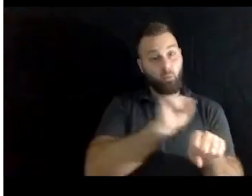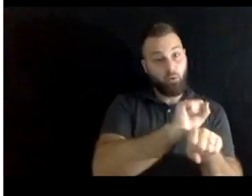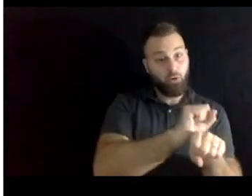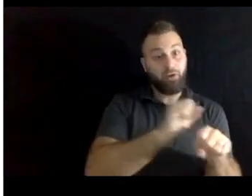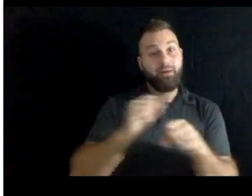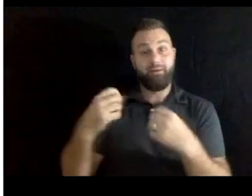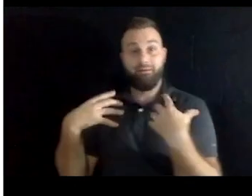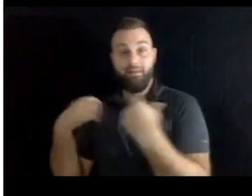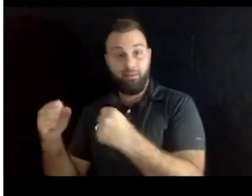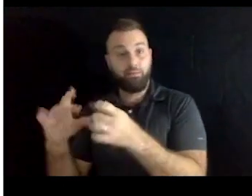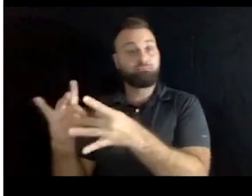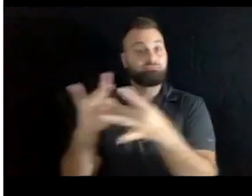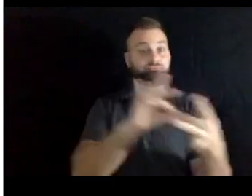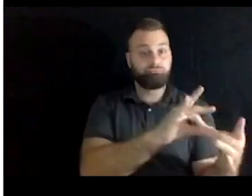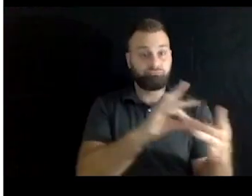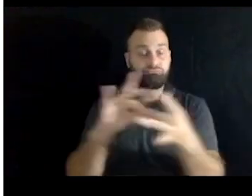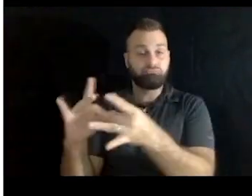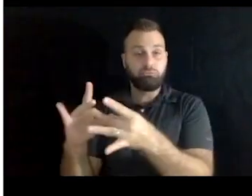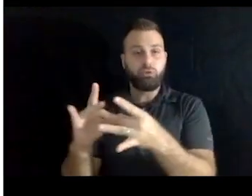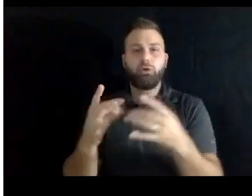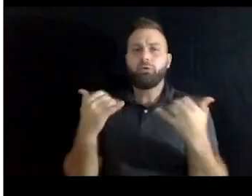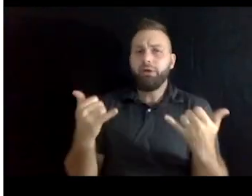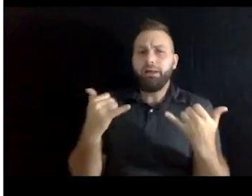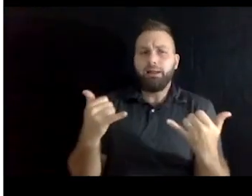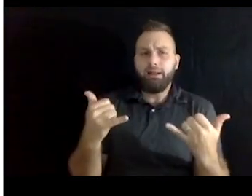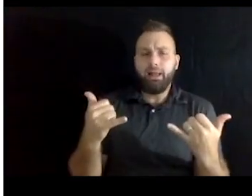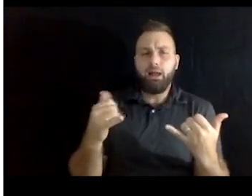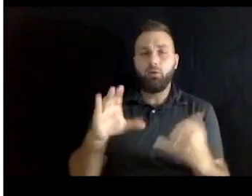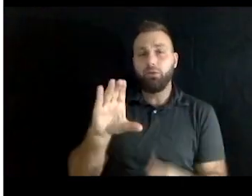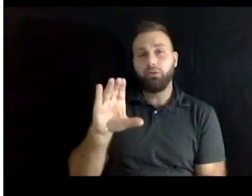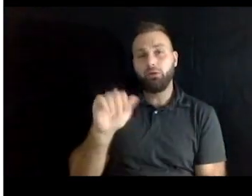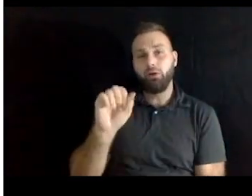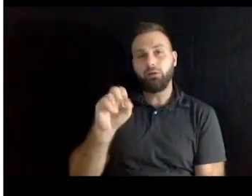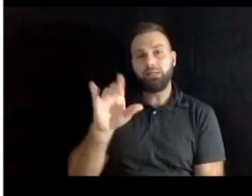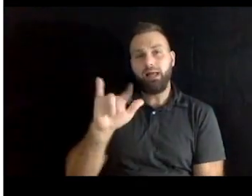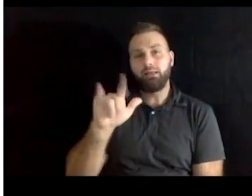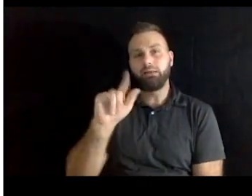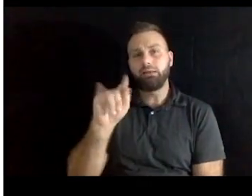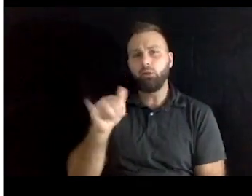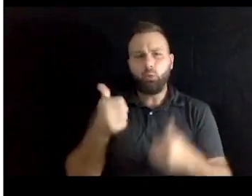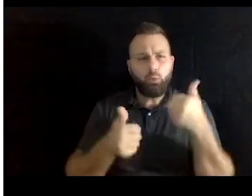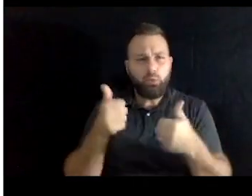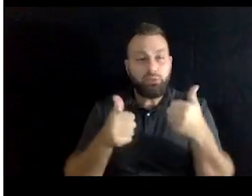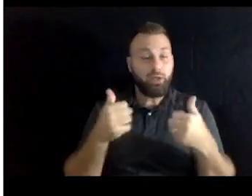Now we really don't know which way the causality goes. Is it that healthy people tend to